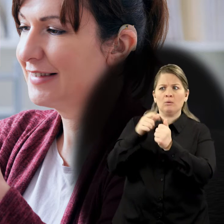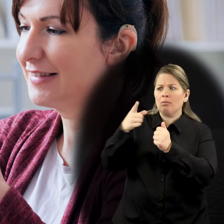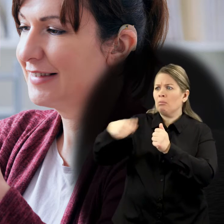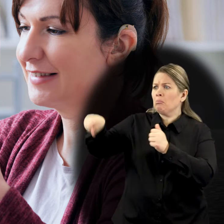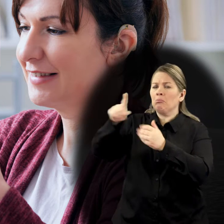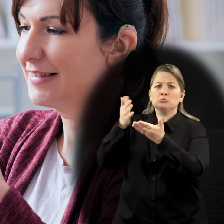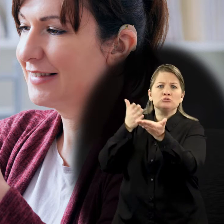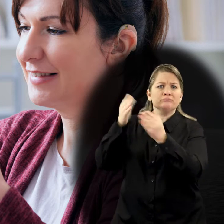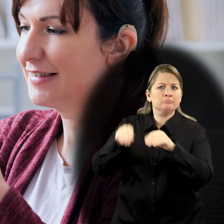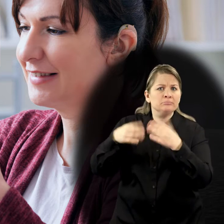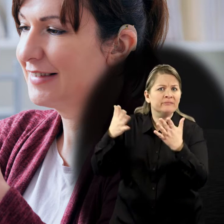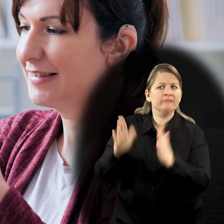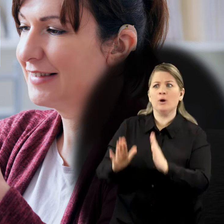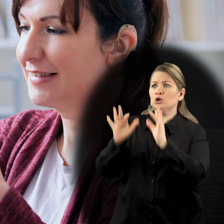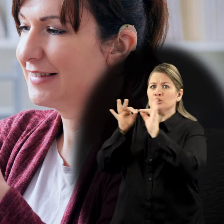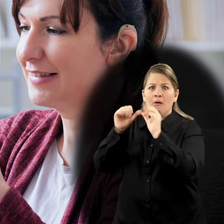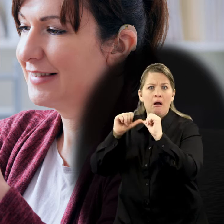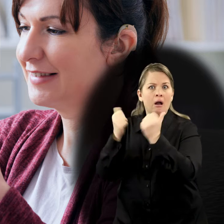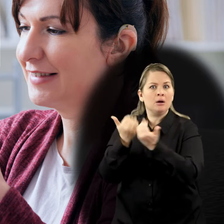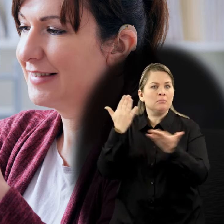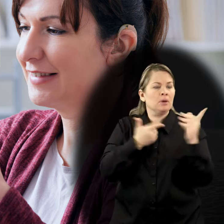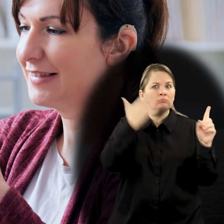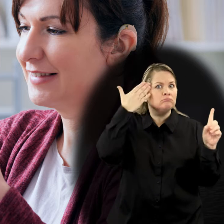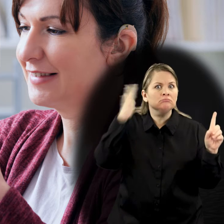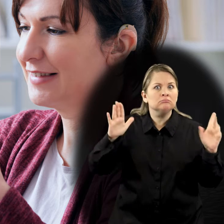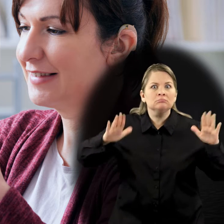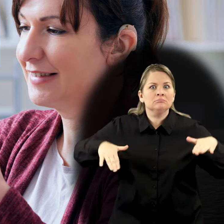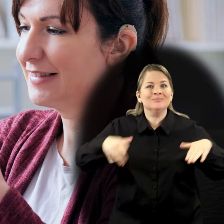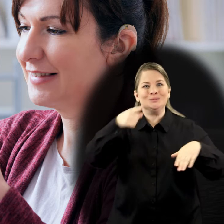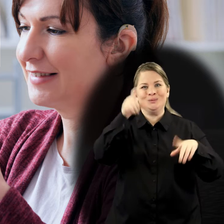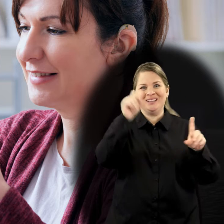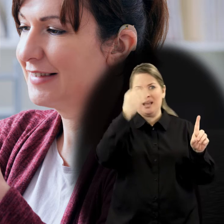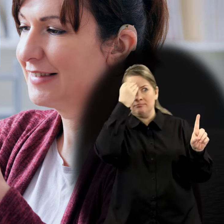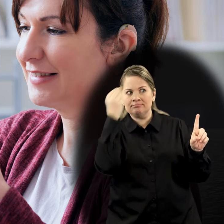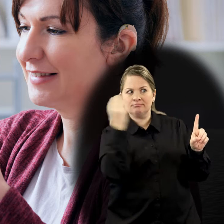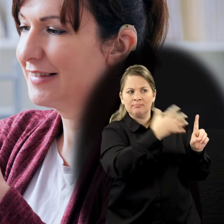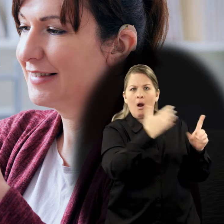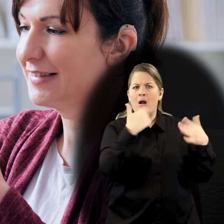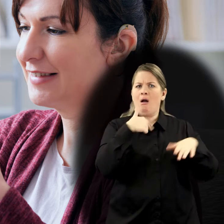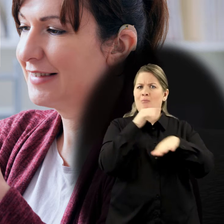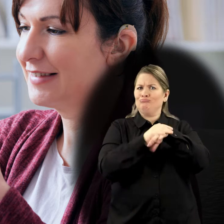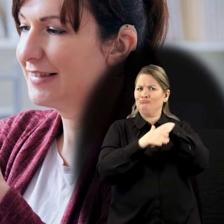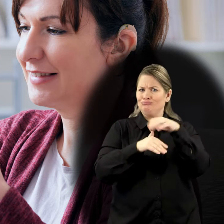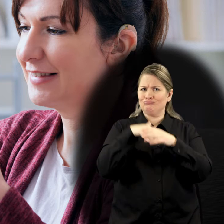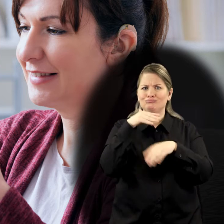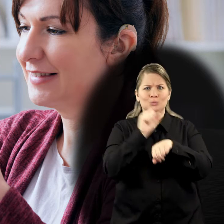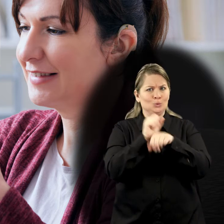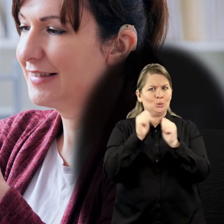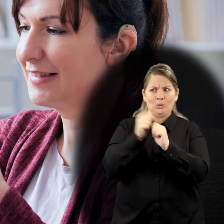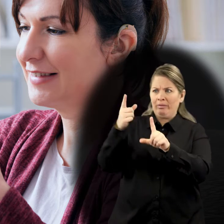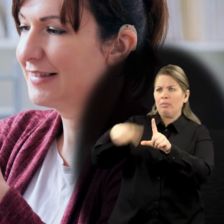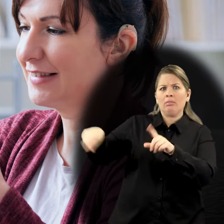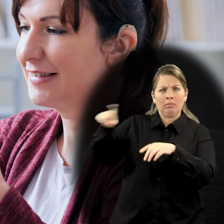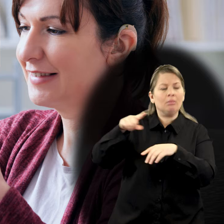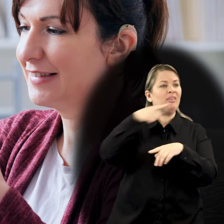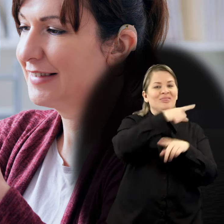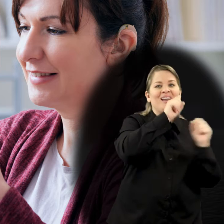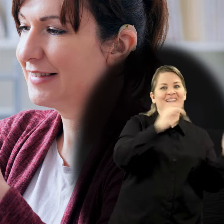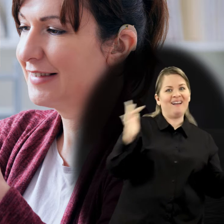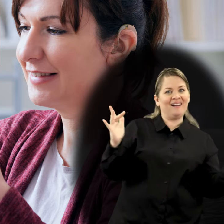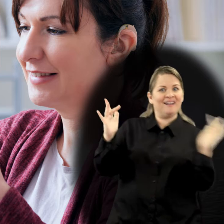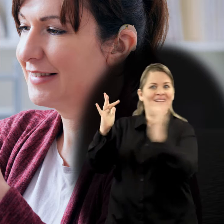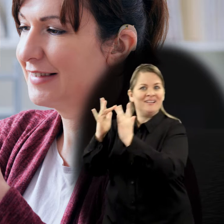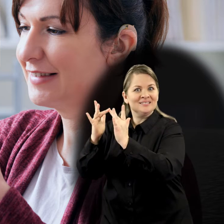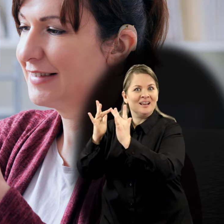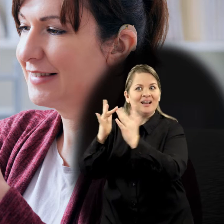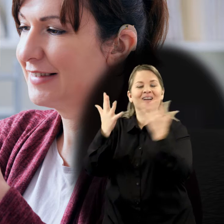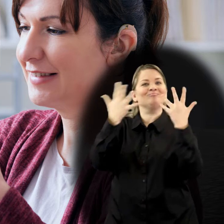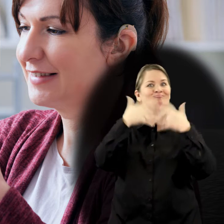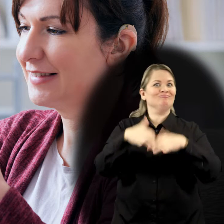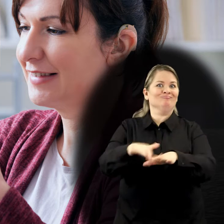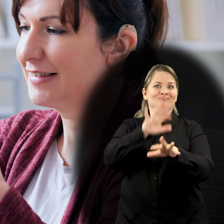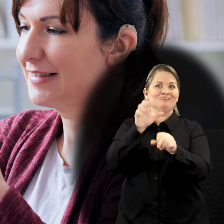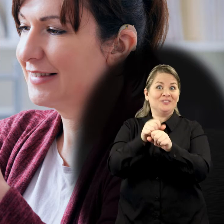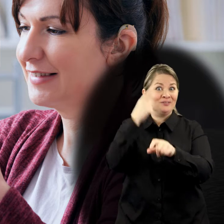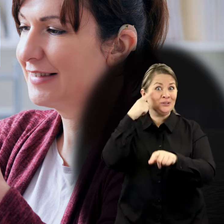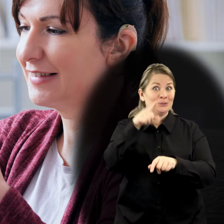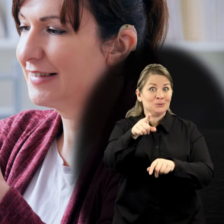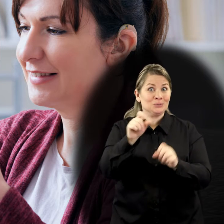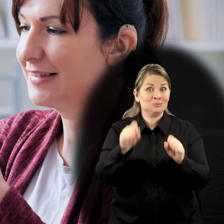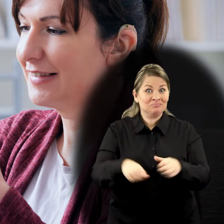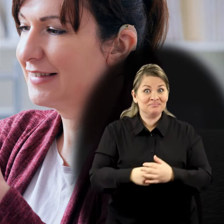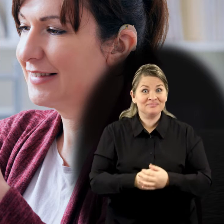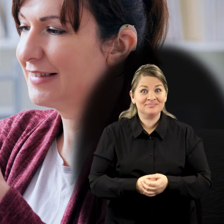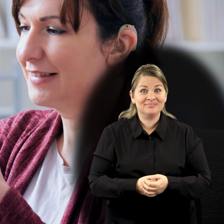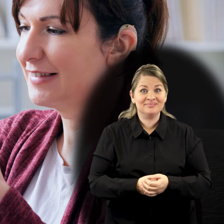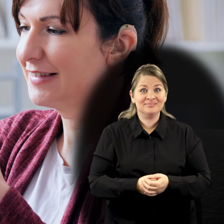and you'll be more comfortable working with someone you know and who knows you.